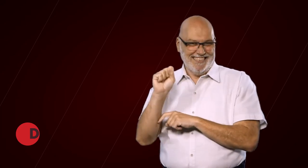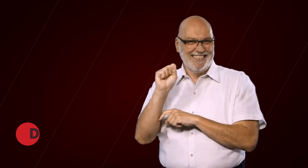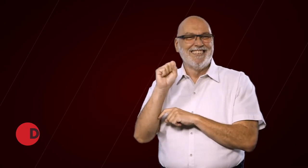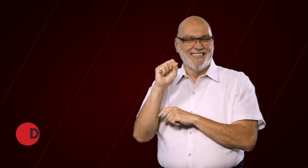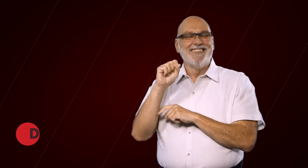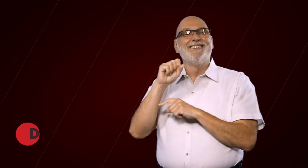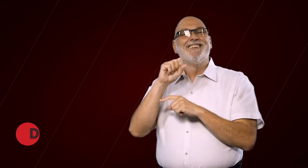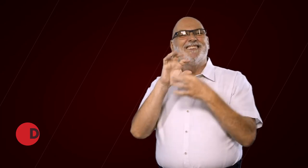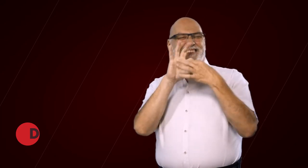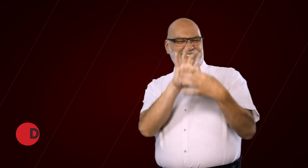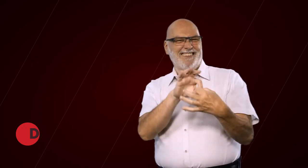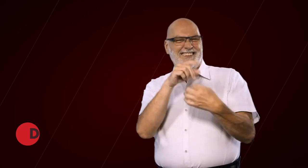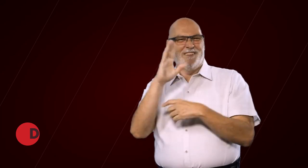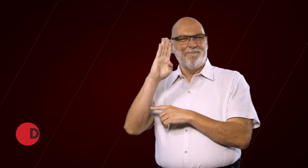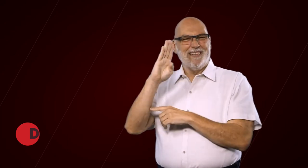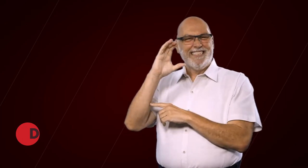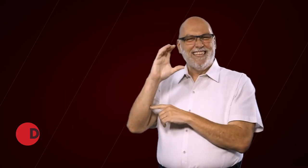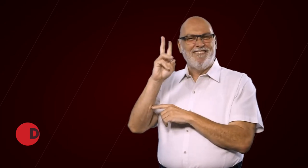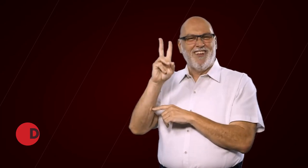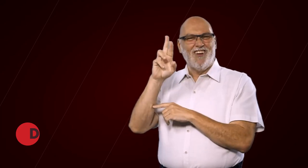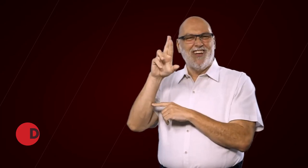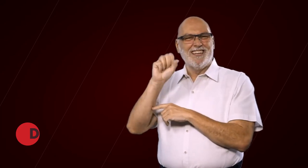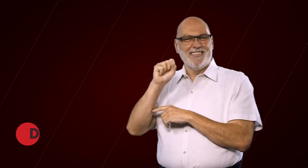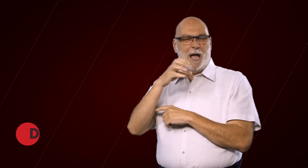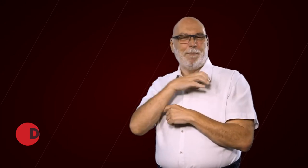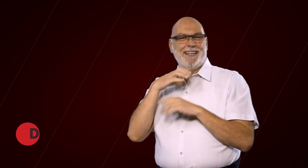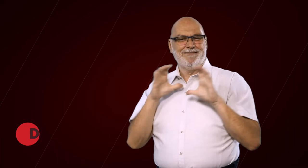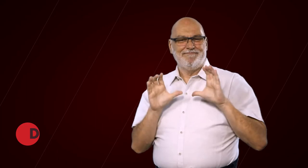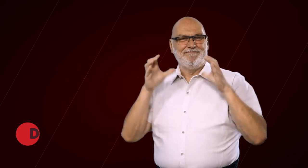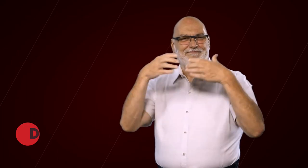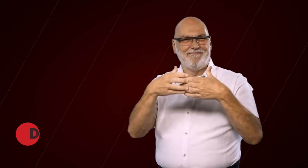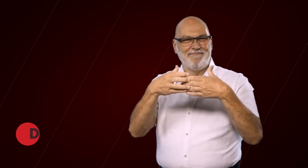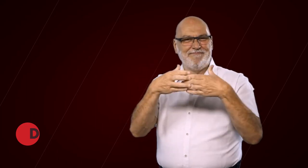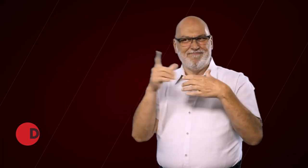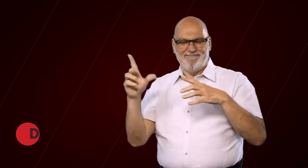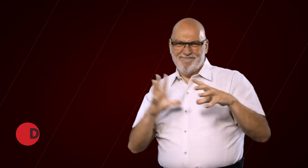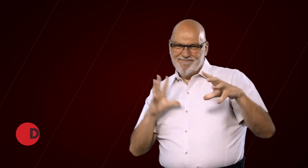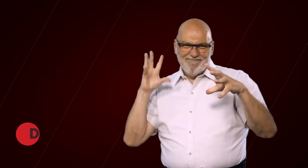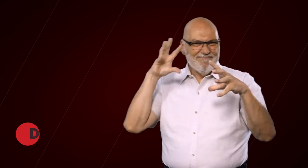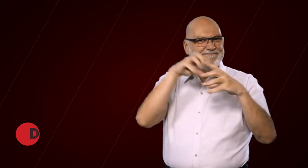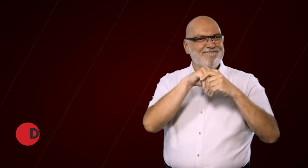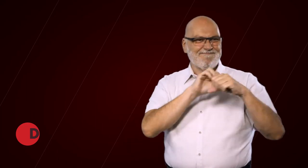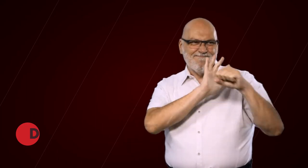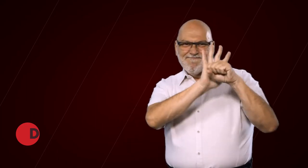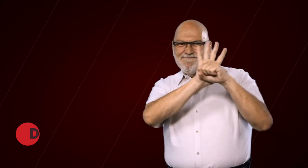Relay Services on the BCVRS committee.